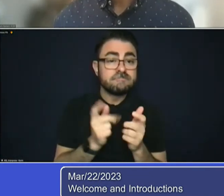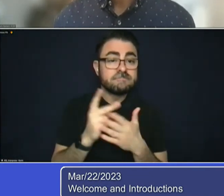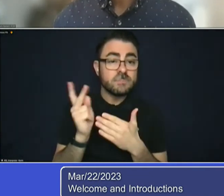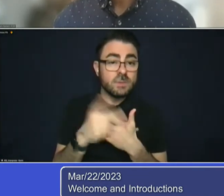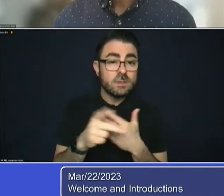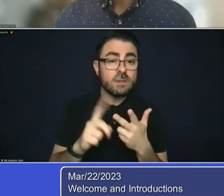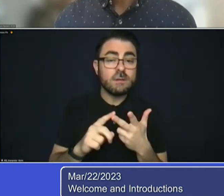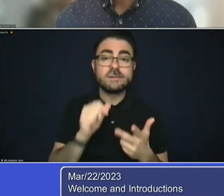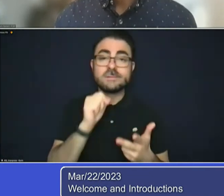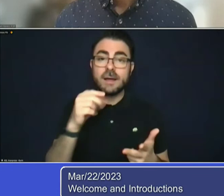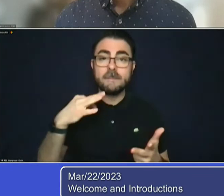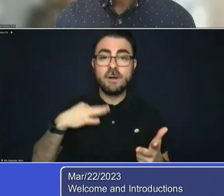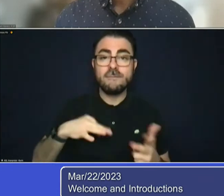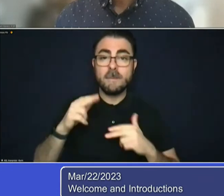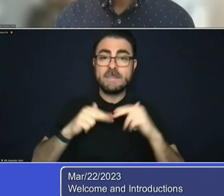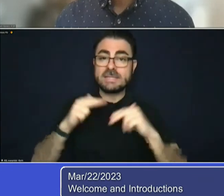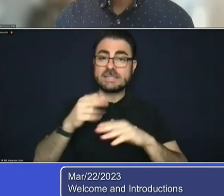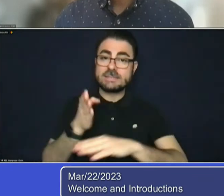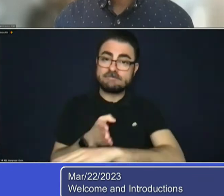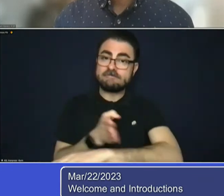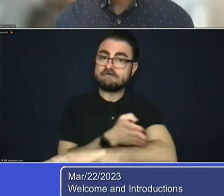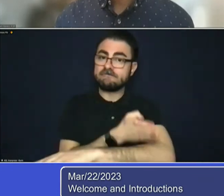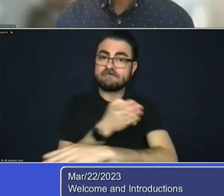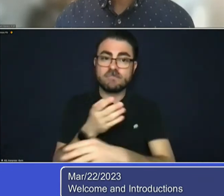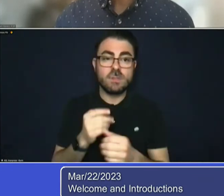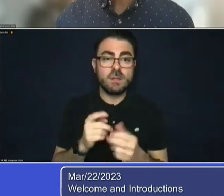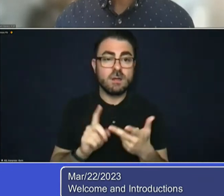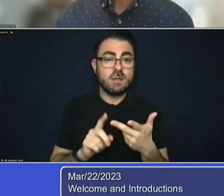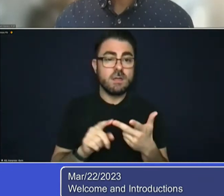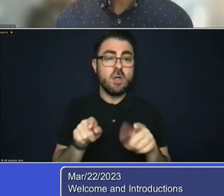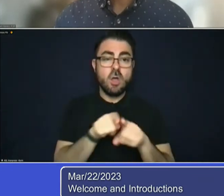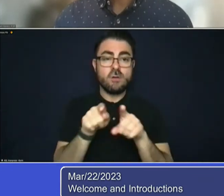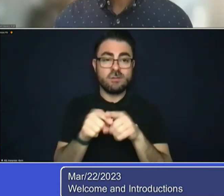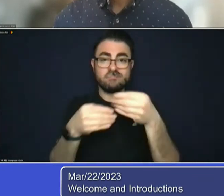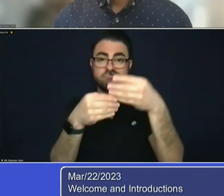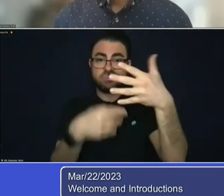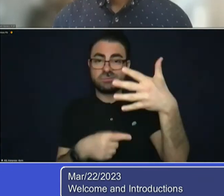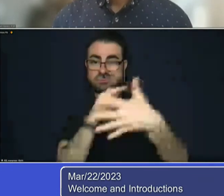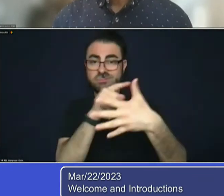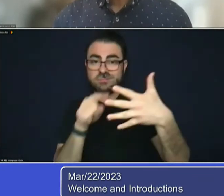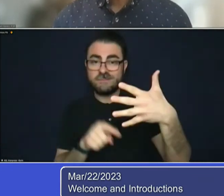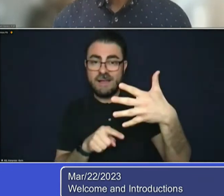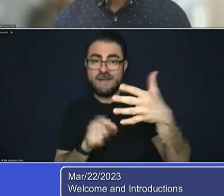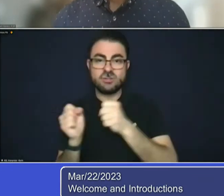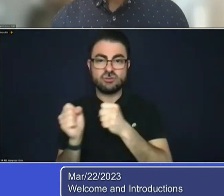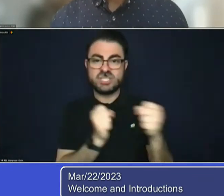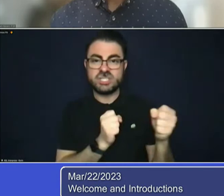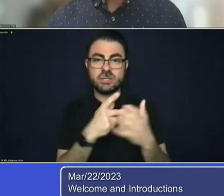THINGS LIKE COMMUNITY SOLAR, SMALL RETROFIT PROGRAMS, NONPROFIT BUILDINGS BEING